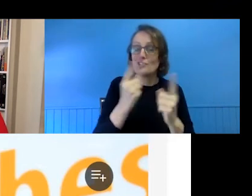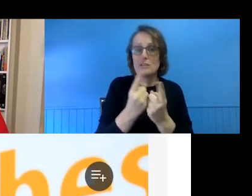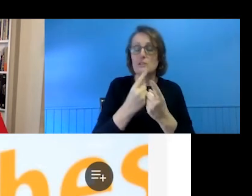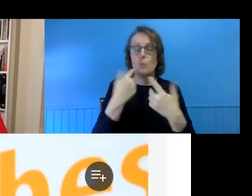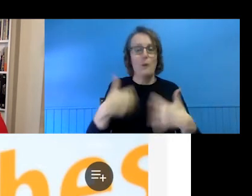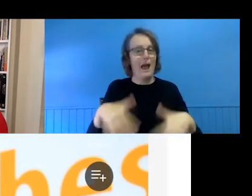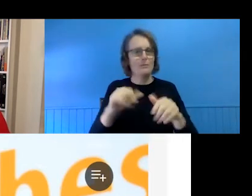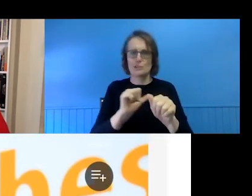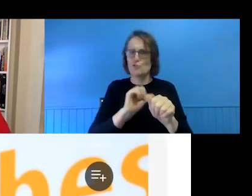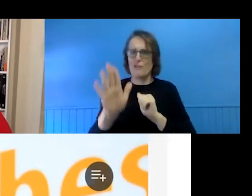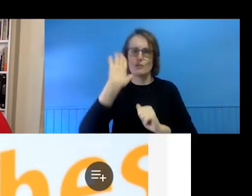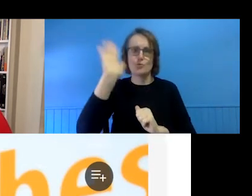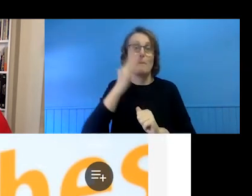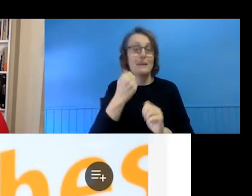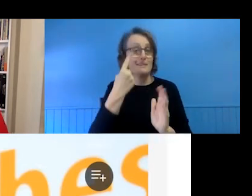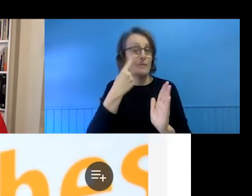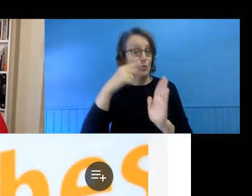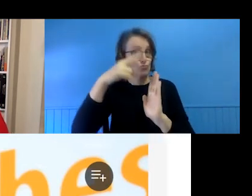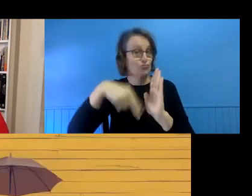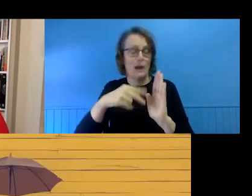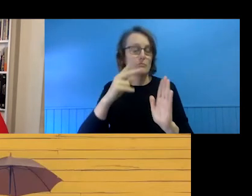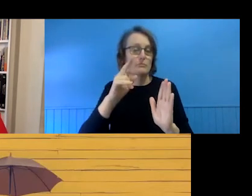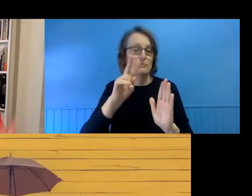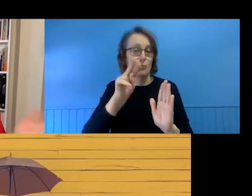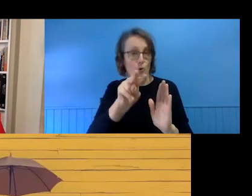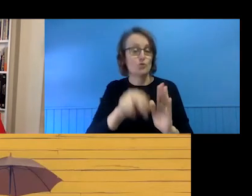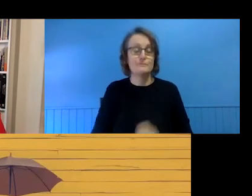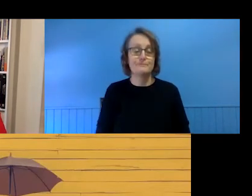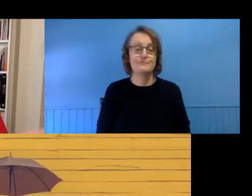highly recommend that you go and have a look. My stip -- my tip for